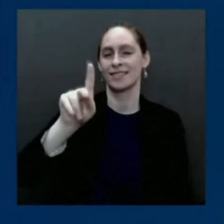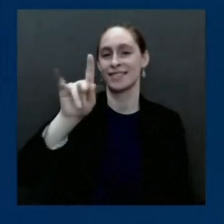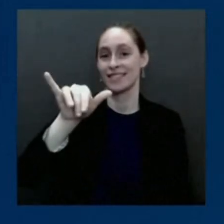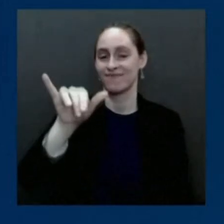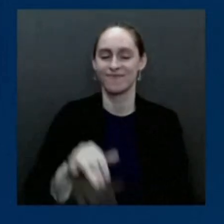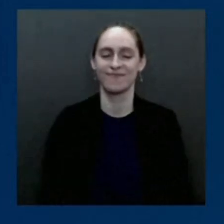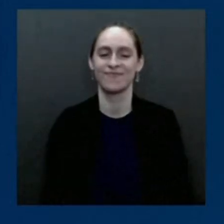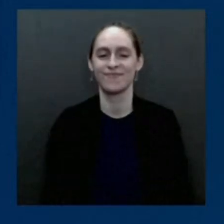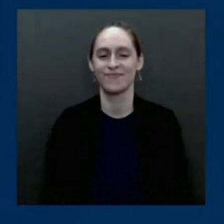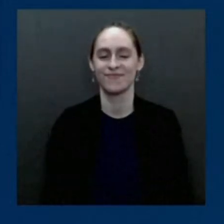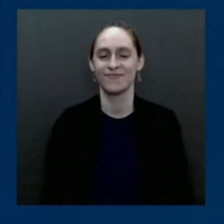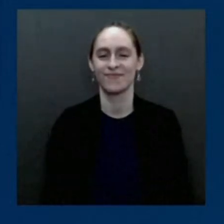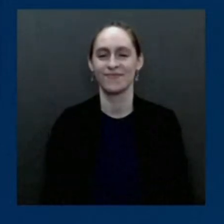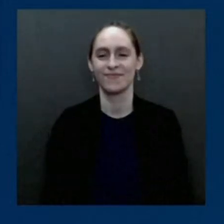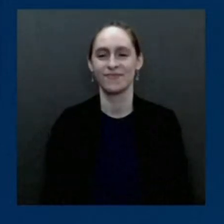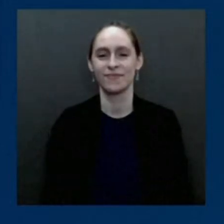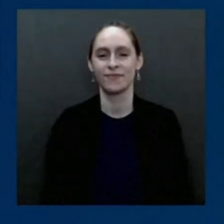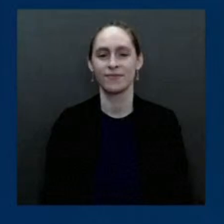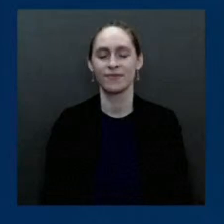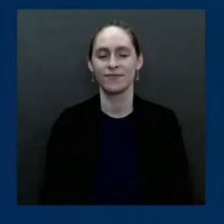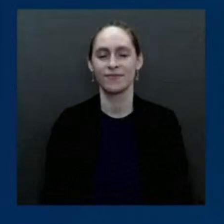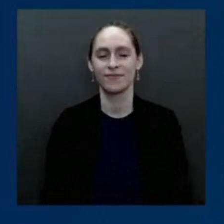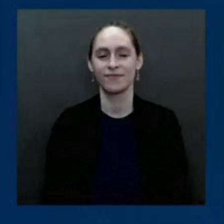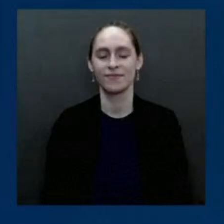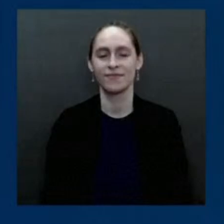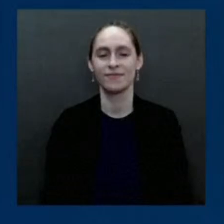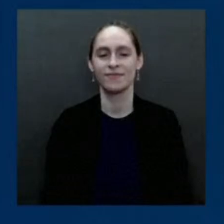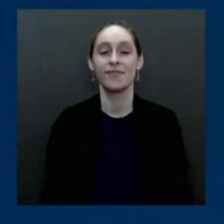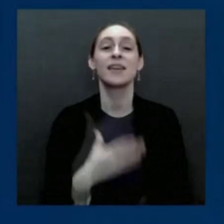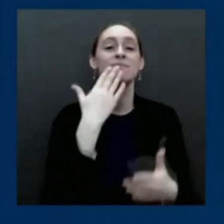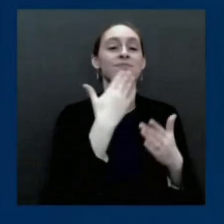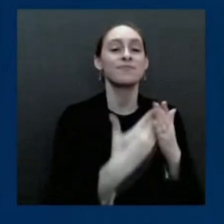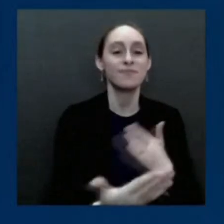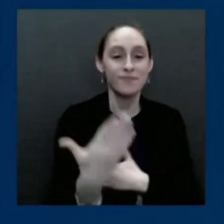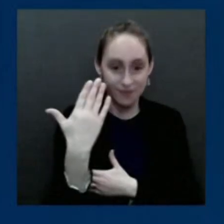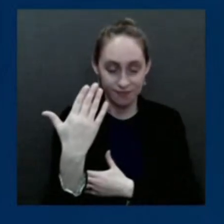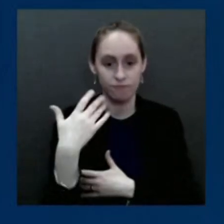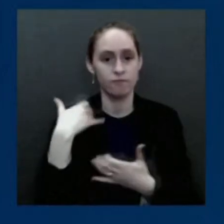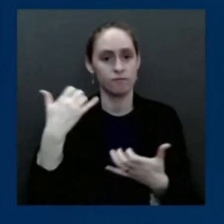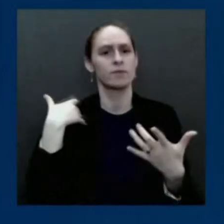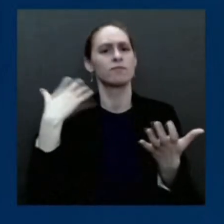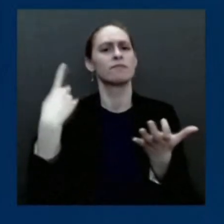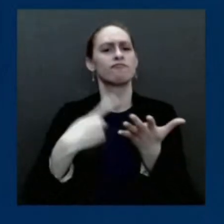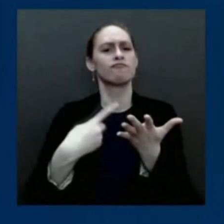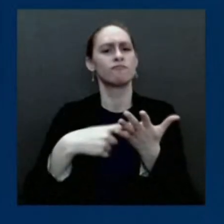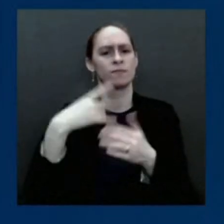DR. WOLIN SKI. THANK YOU MUCH. I'D LIKE TO START BY WALKING